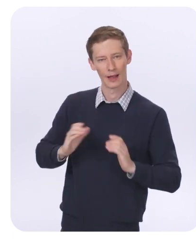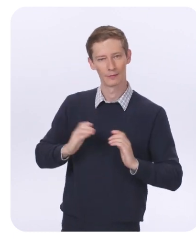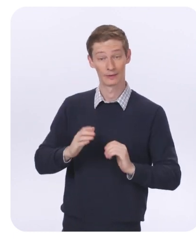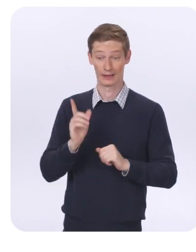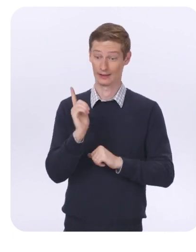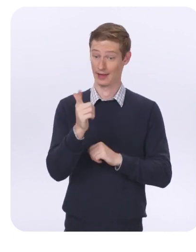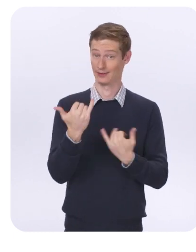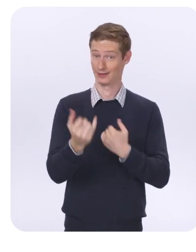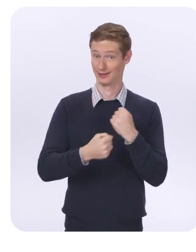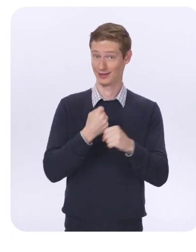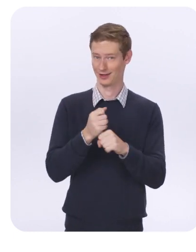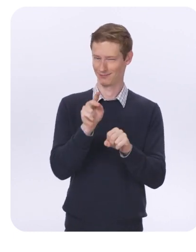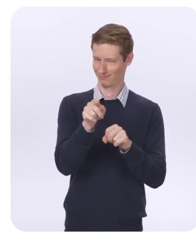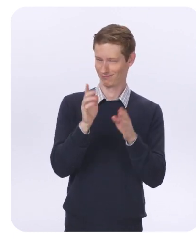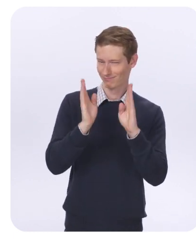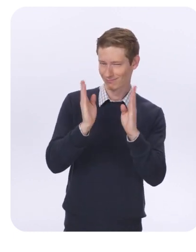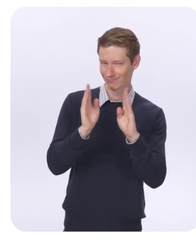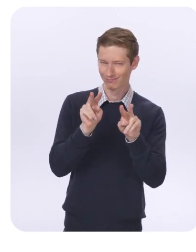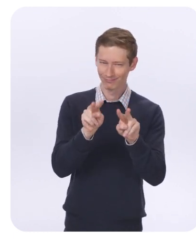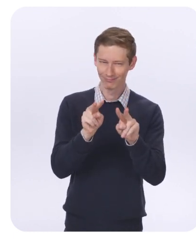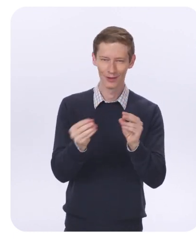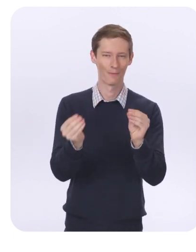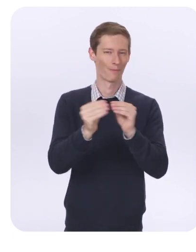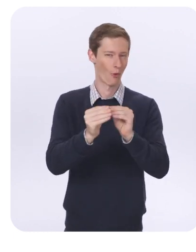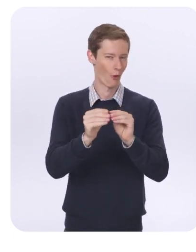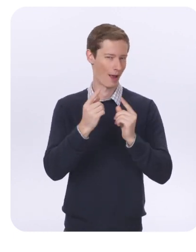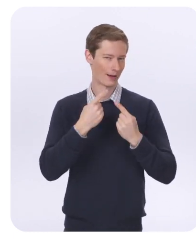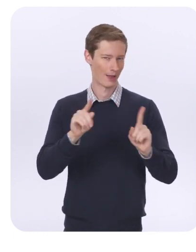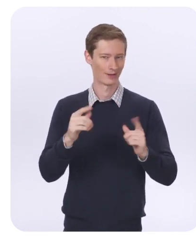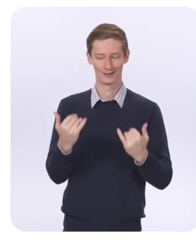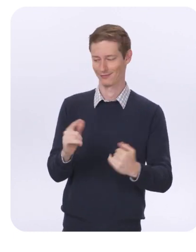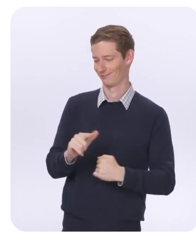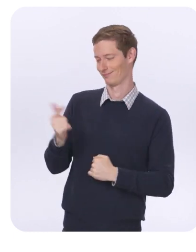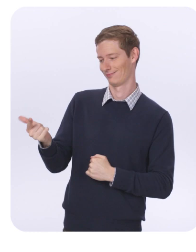So we've talked about app pricing and the different monetization models.